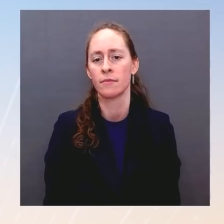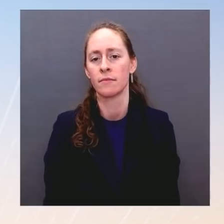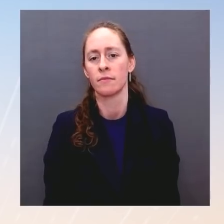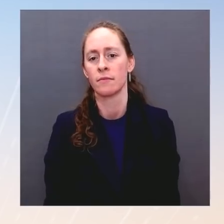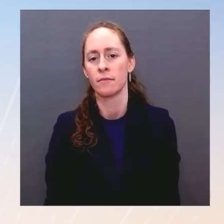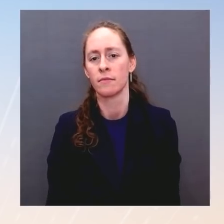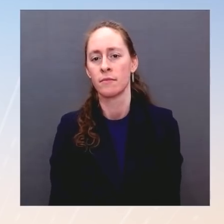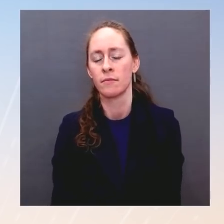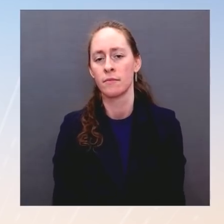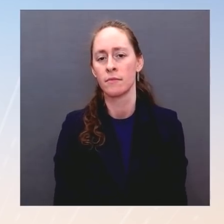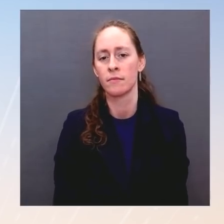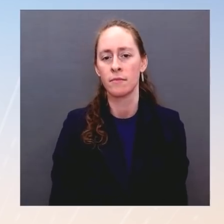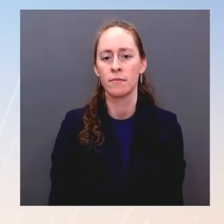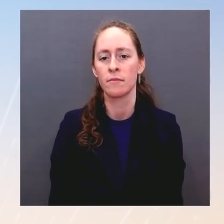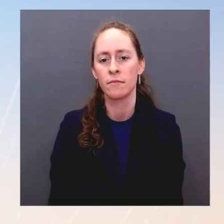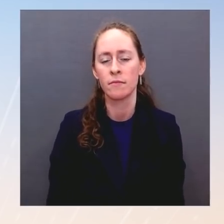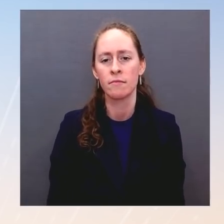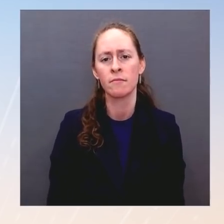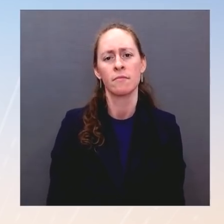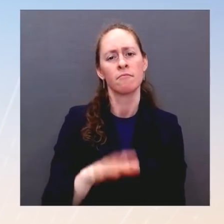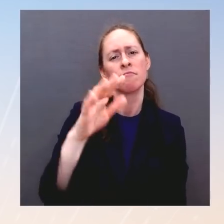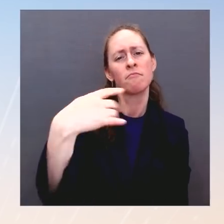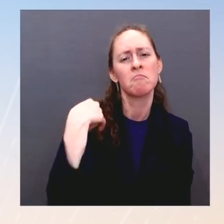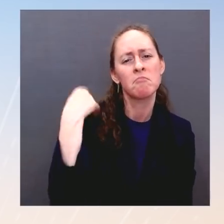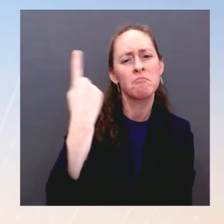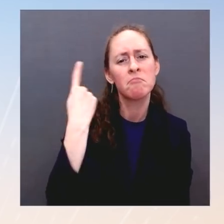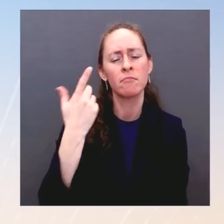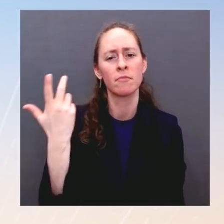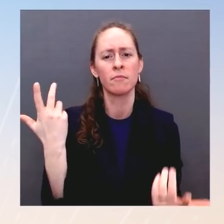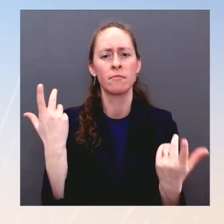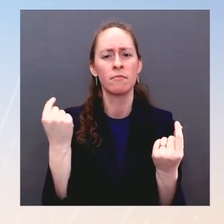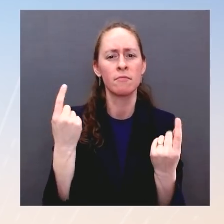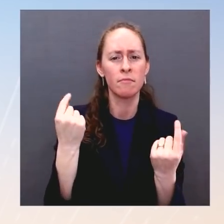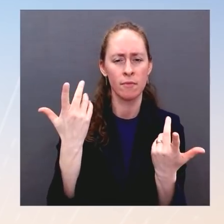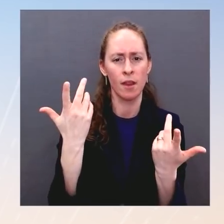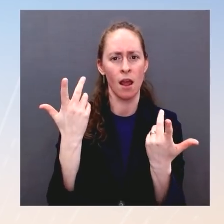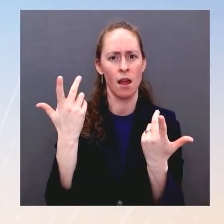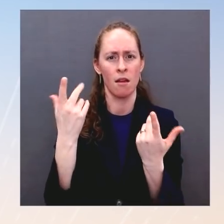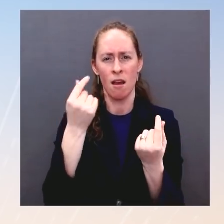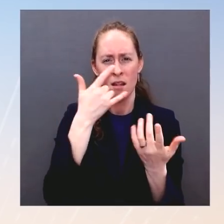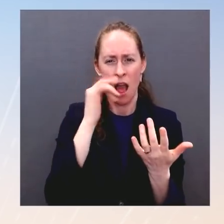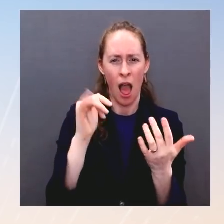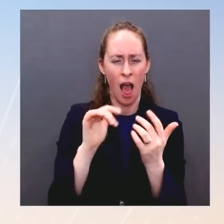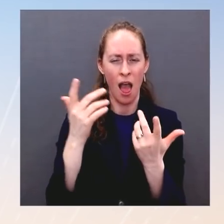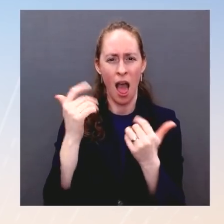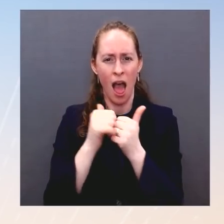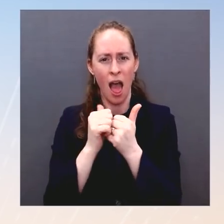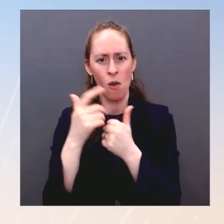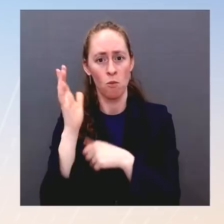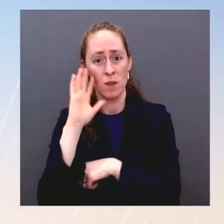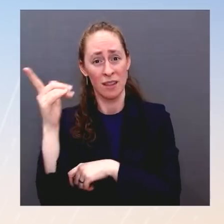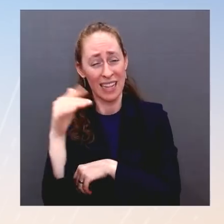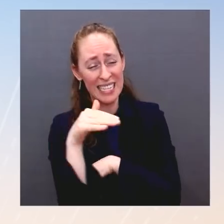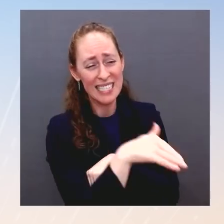is he personally going to put into getting Republican support for her nomination? Ms. Psaki: Well, I think, Tyler,